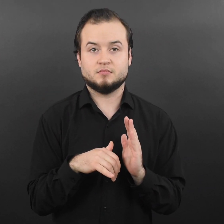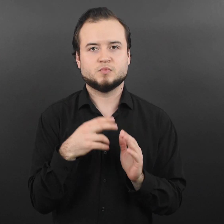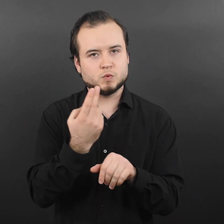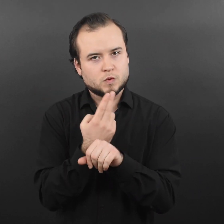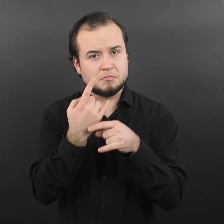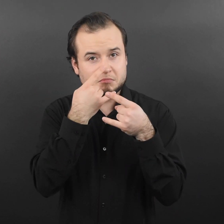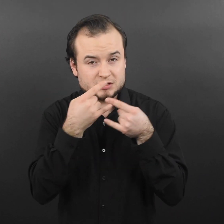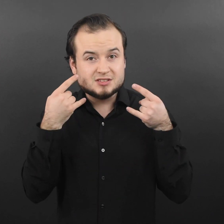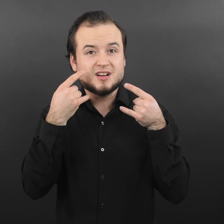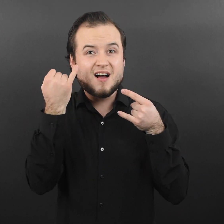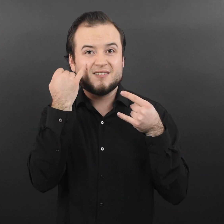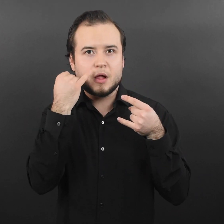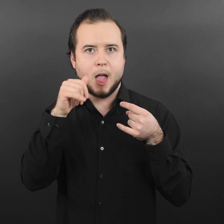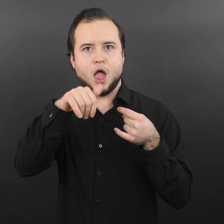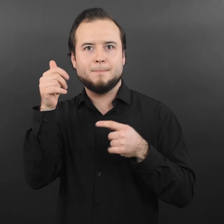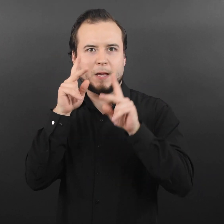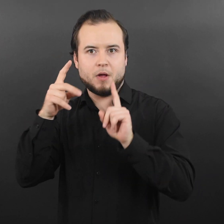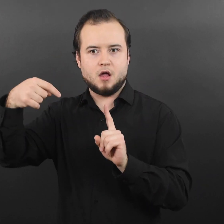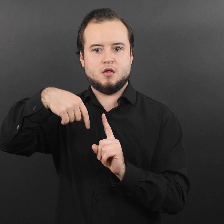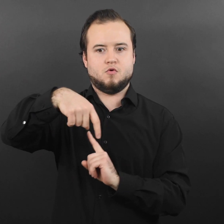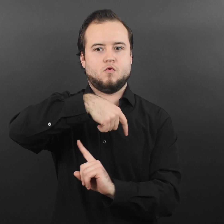(quarantine) and wear a mask if other people are around.